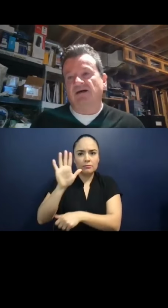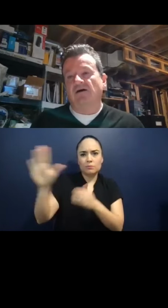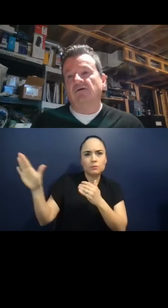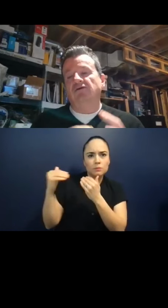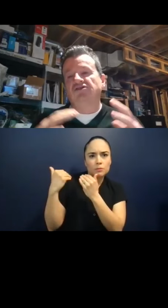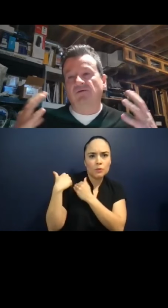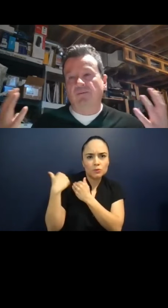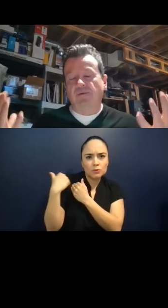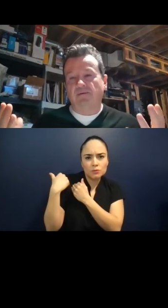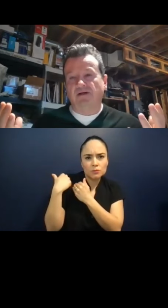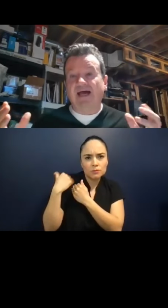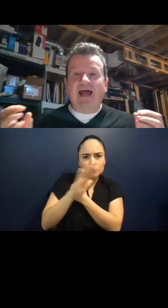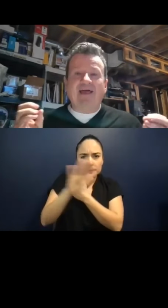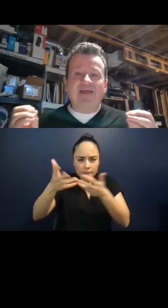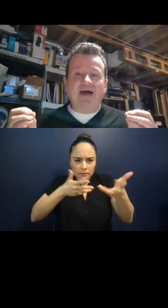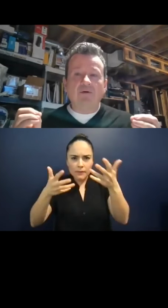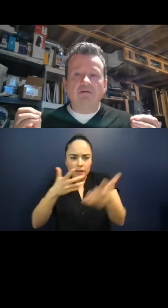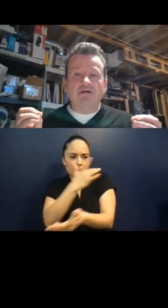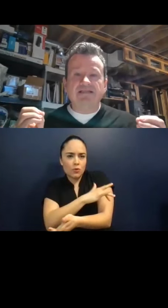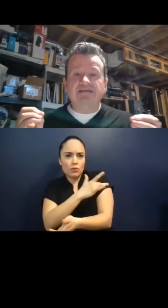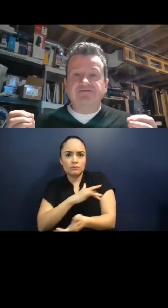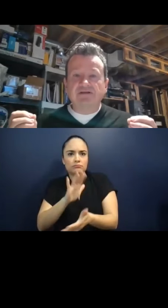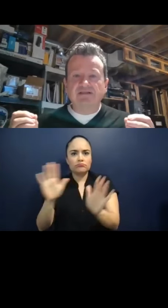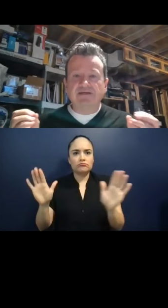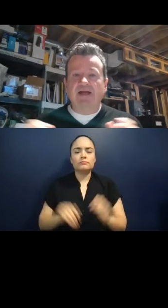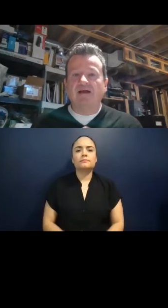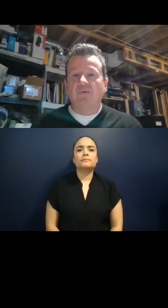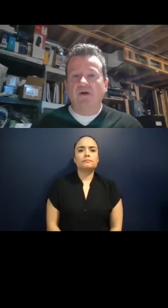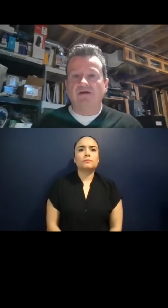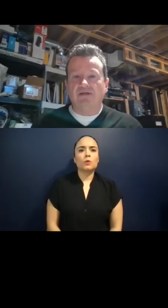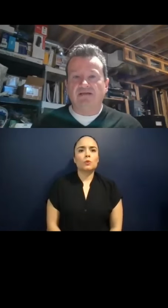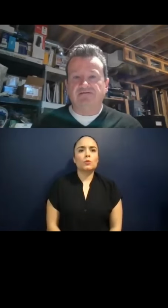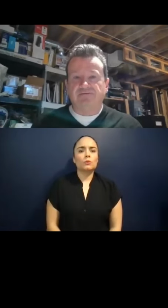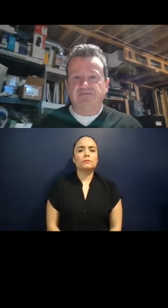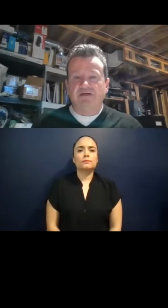because without essential workers we cannot ensure